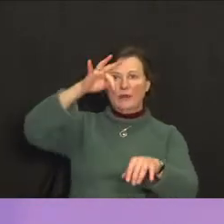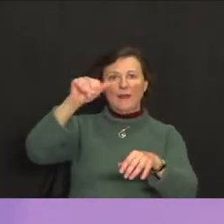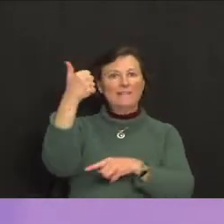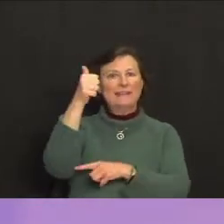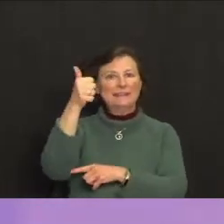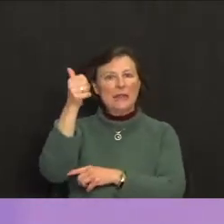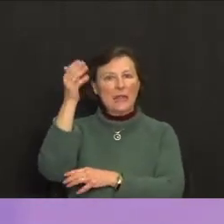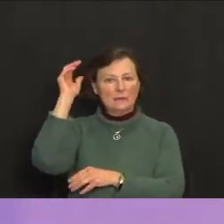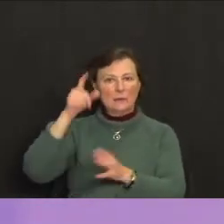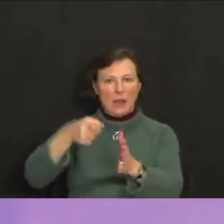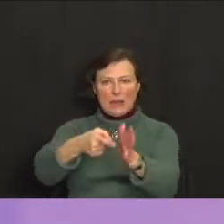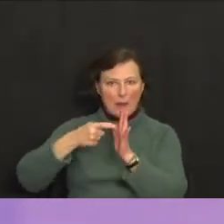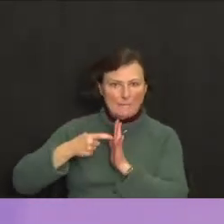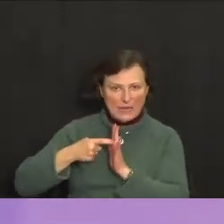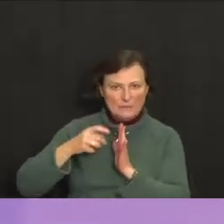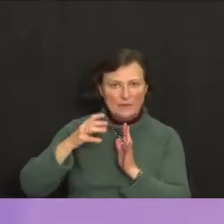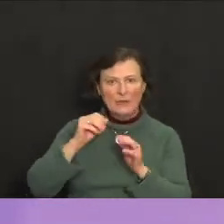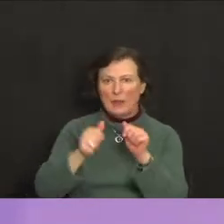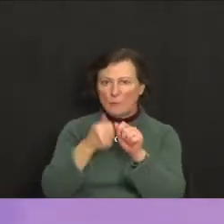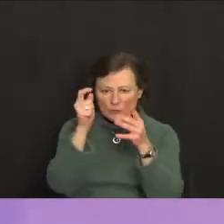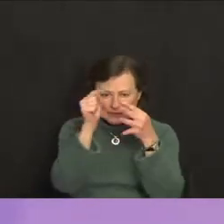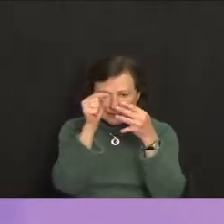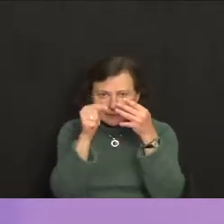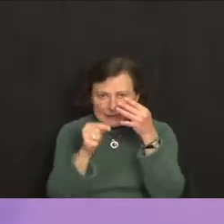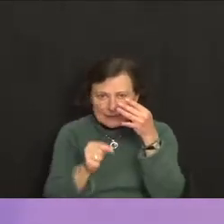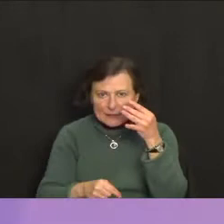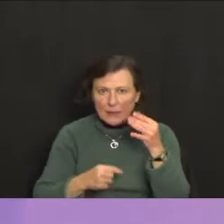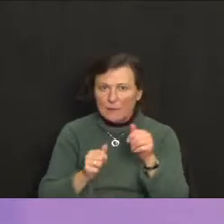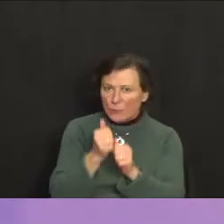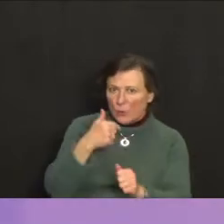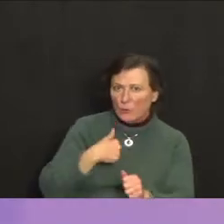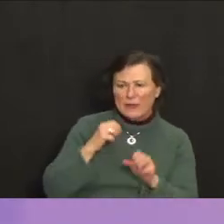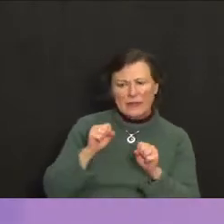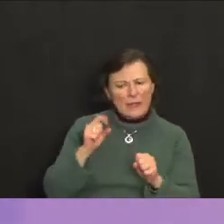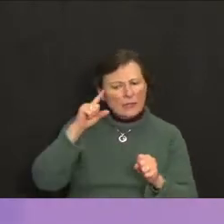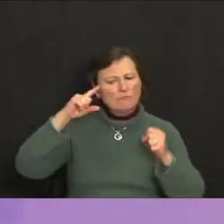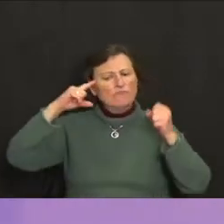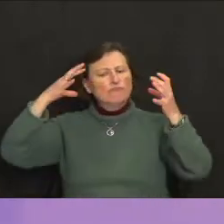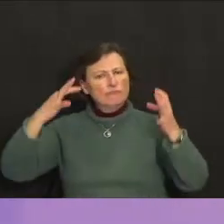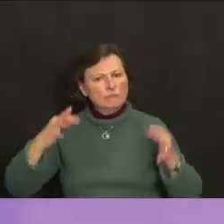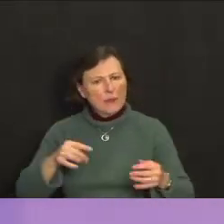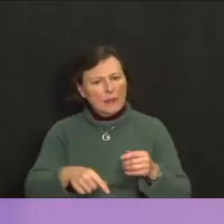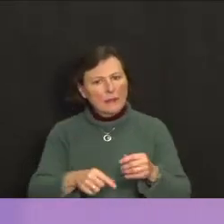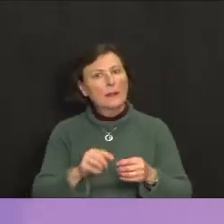the most detailed, from which we might reasonably conclude that it's among the most important: